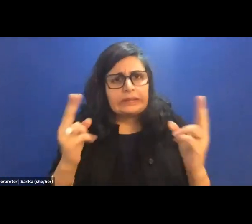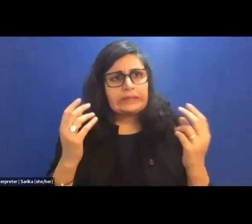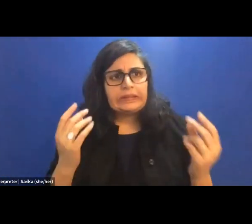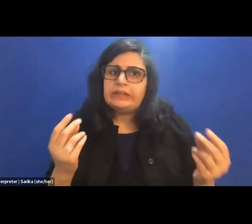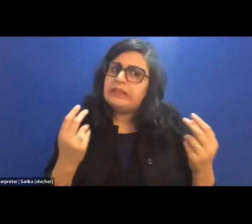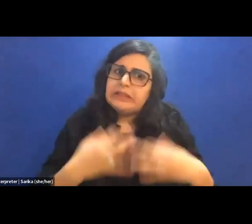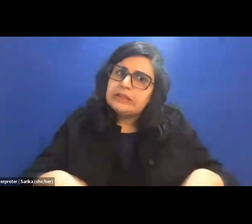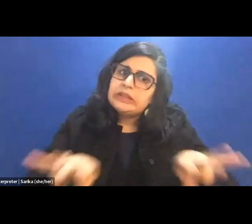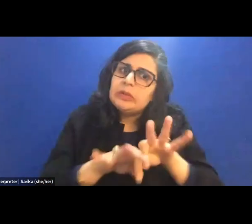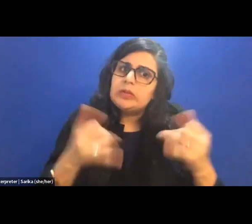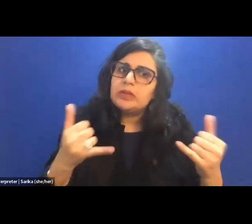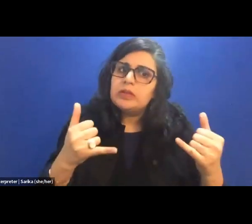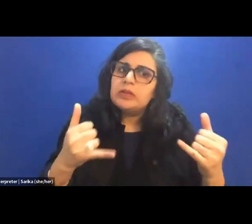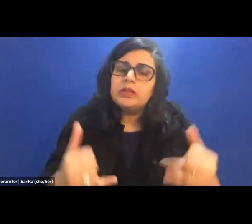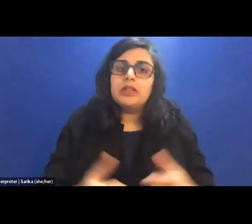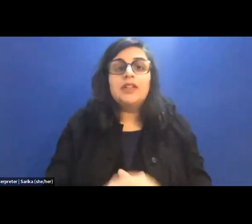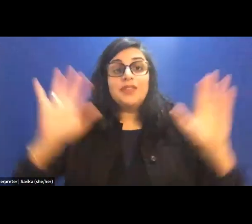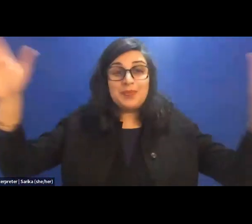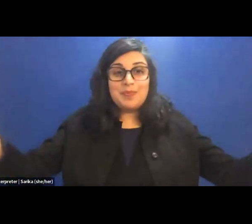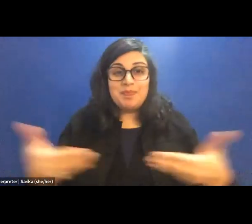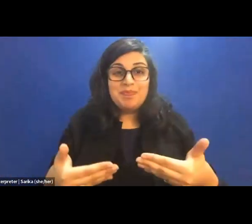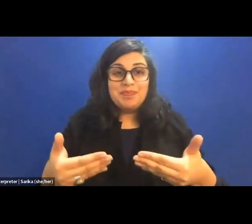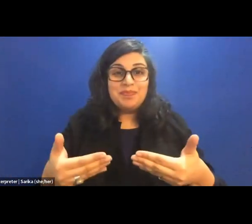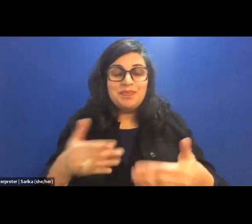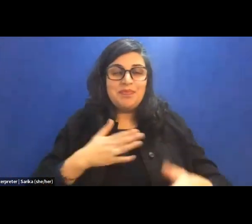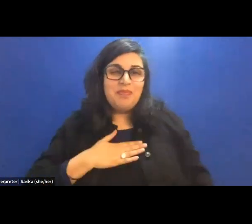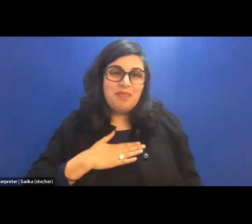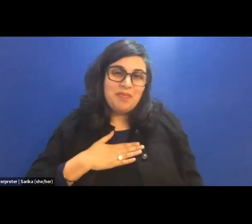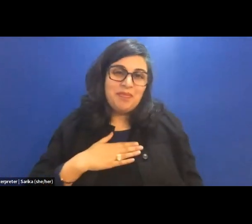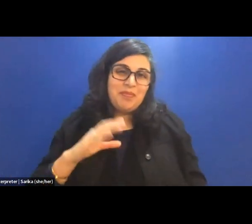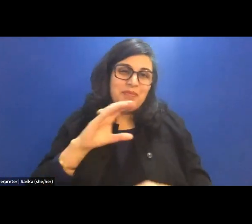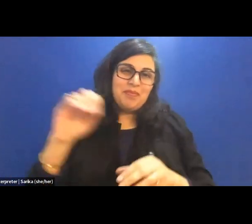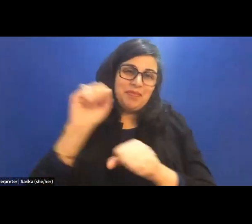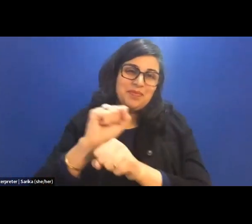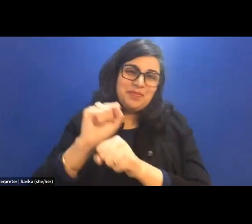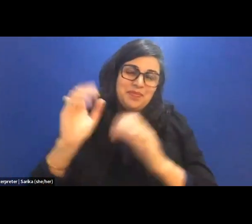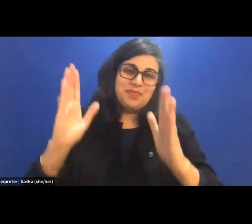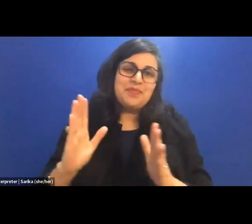week. And to provide a space to anyone who would like to share their story to give background on the urgent matter today.